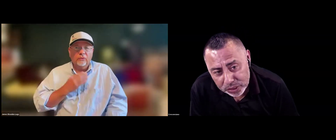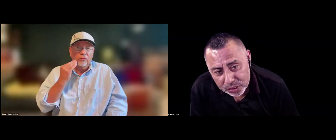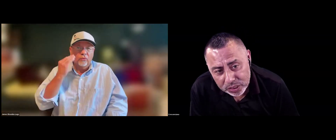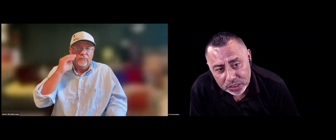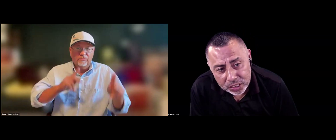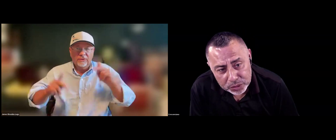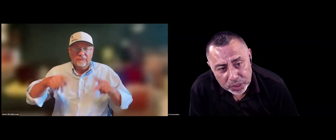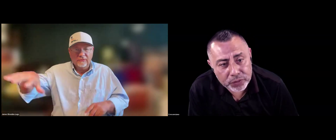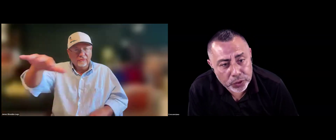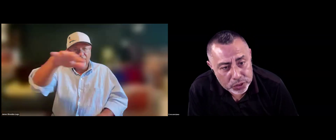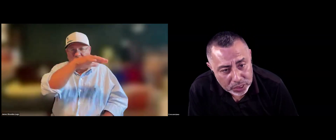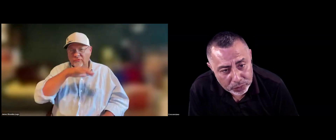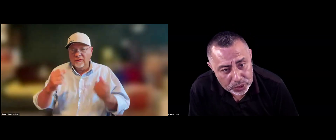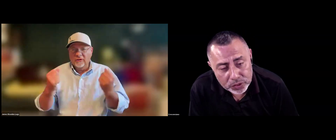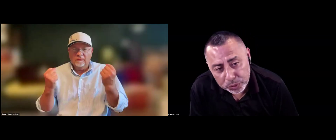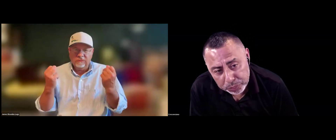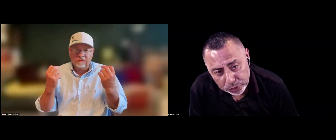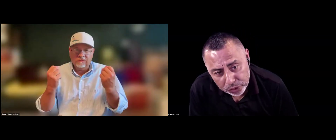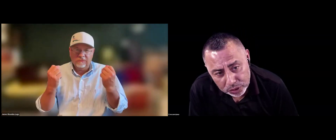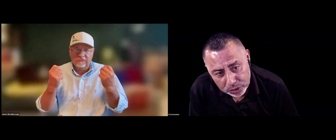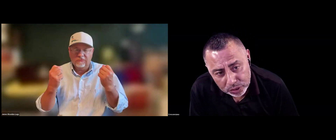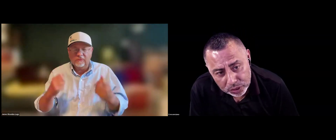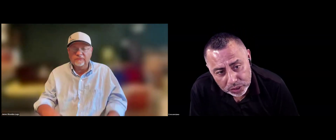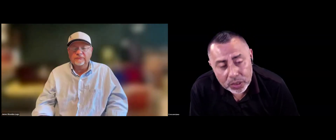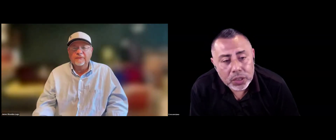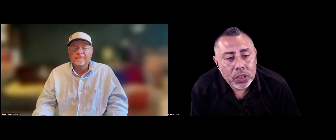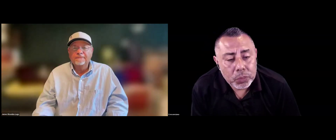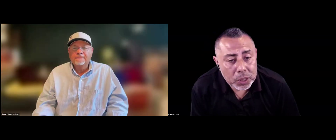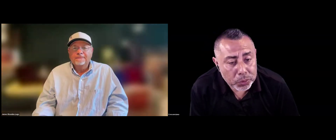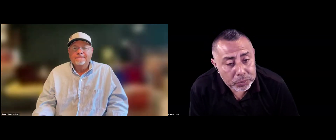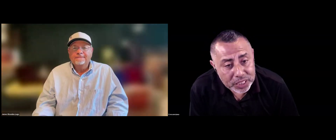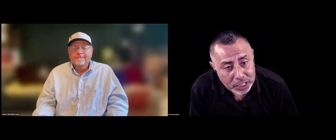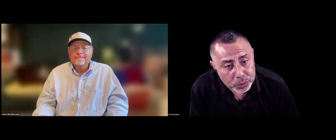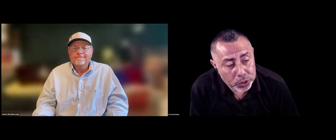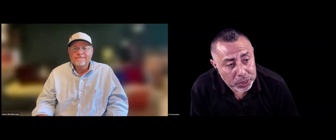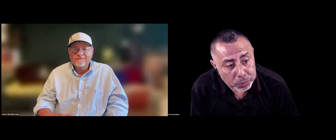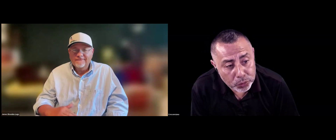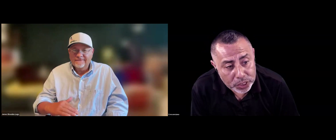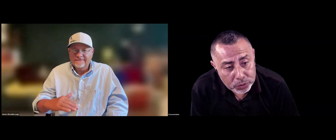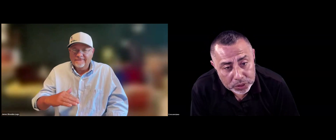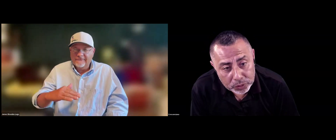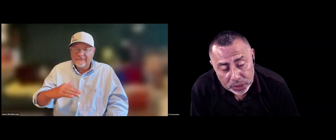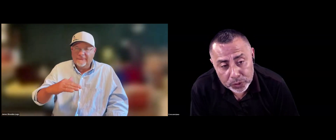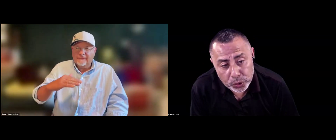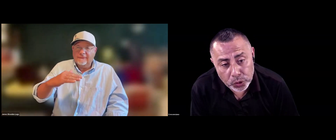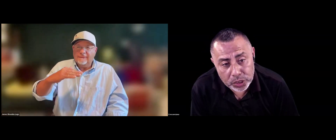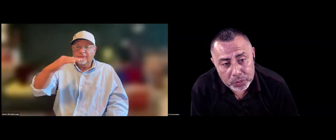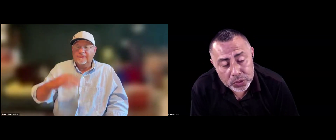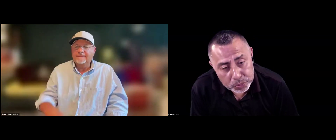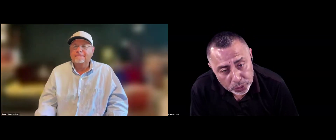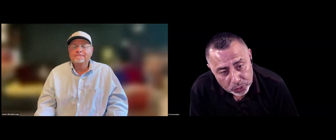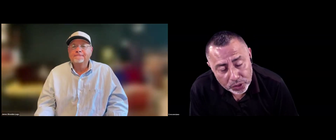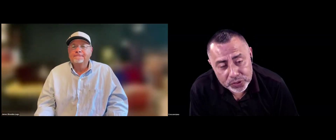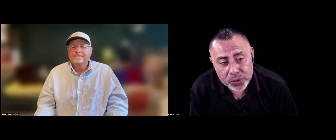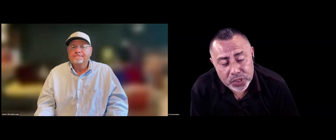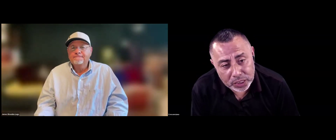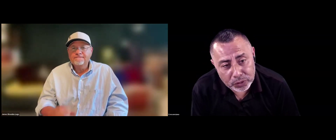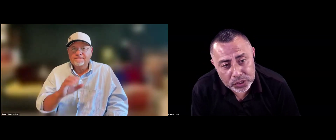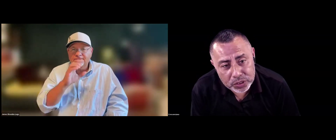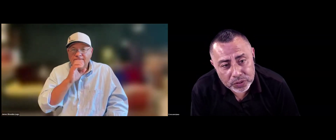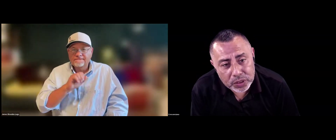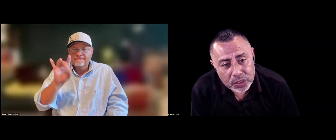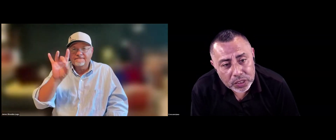Sign language is my 1st language from birth. People in my neighborhood people around me when I was growing up both also sign language.